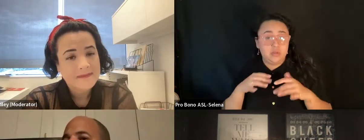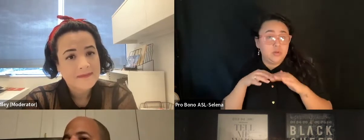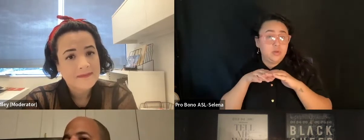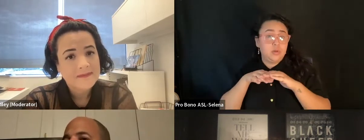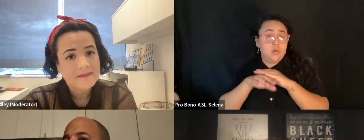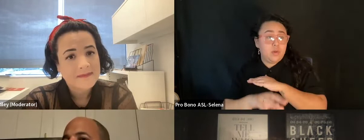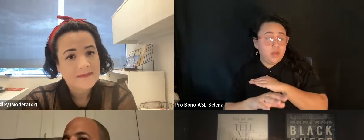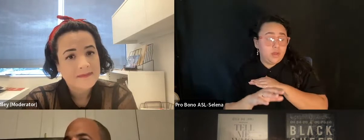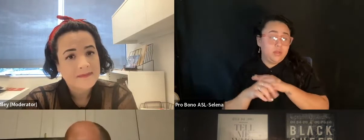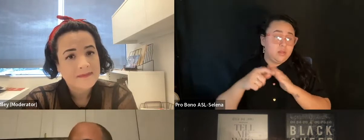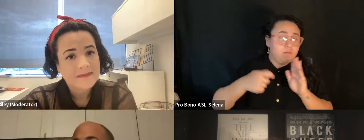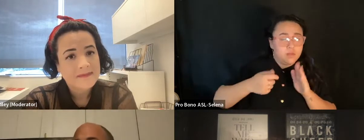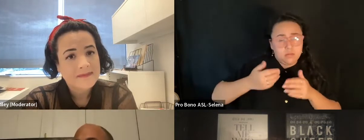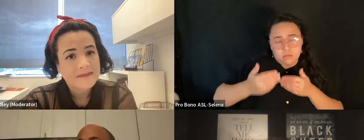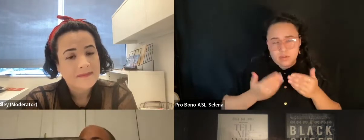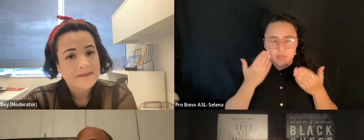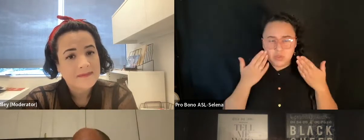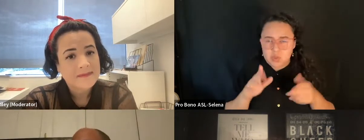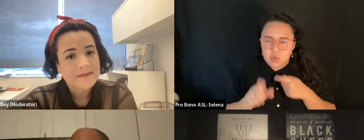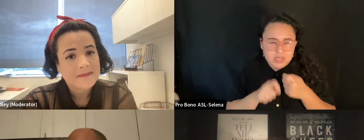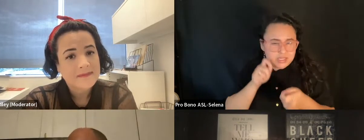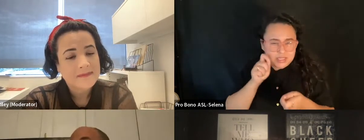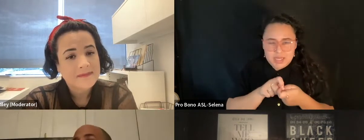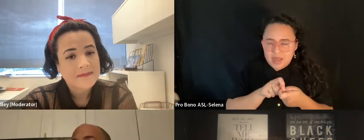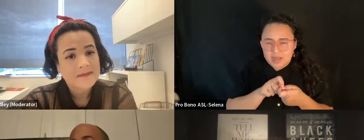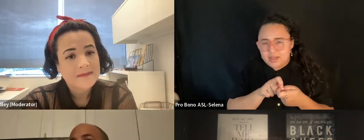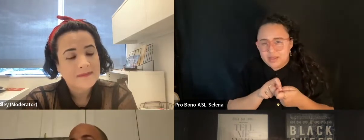emerge with is going to be, you know?